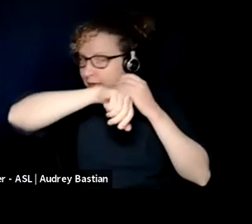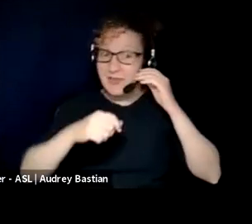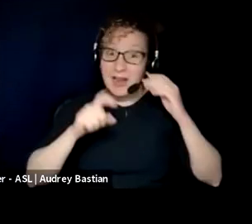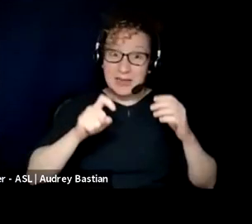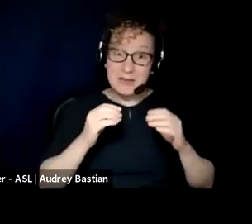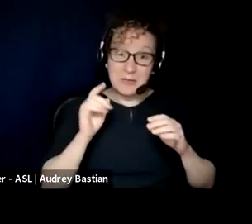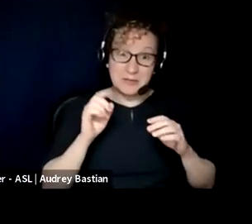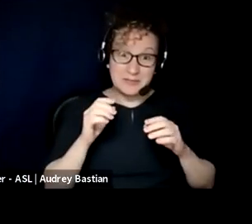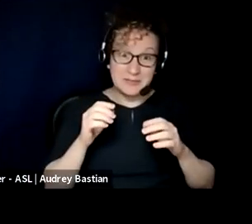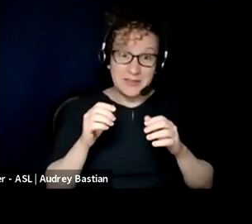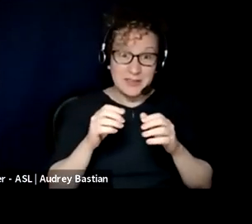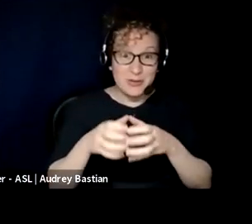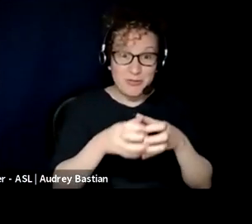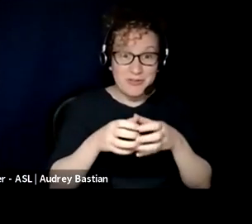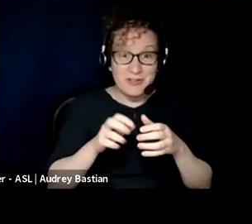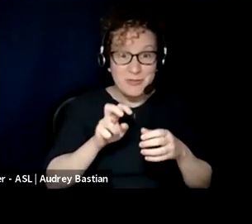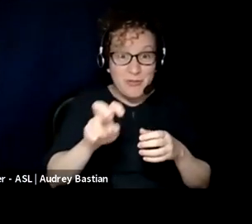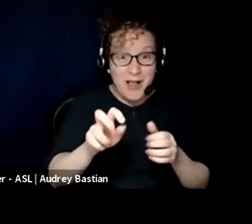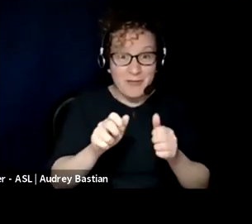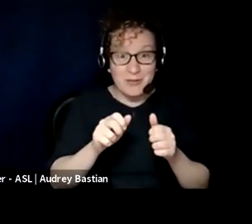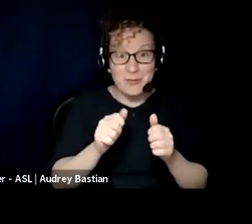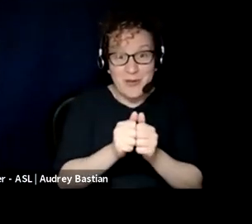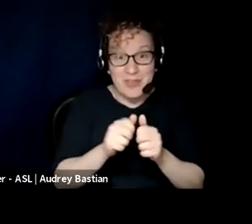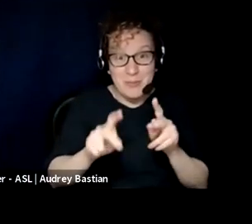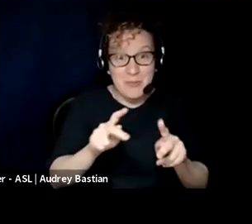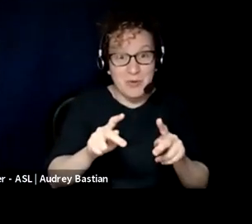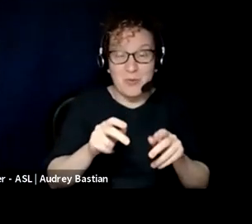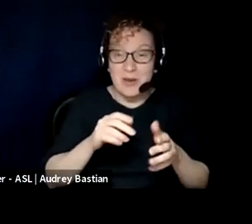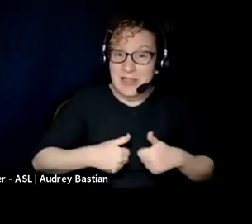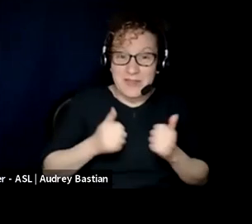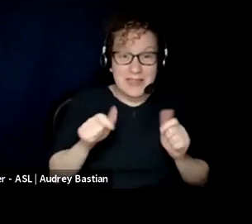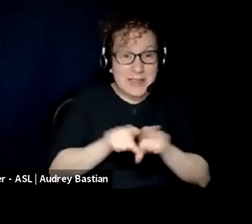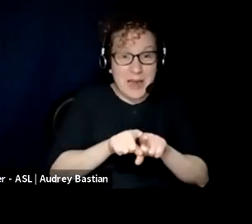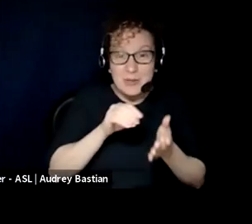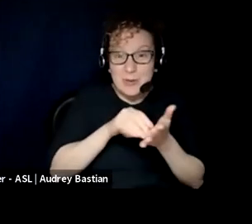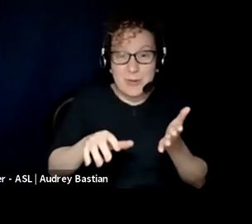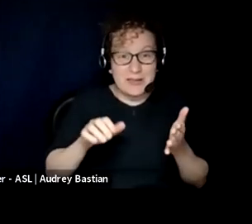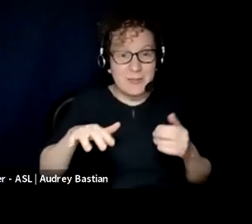Like we all live in the same student space. It doesn't do me any good to yell at you all